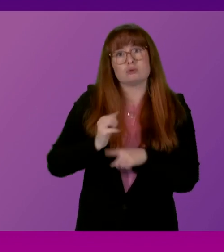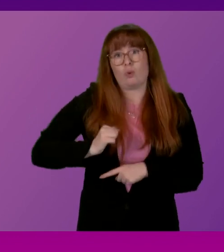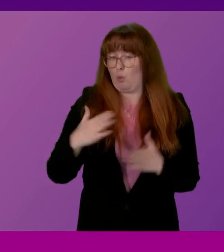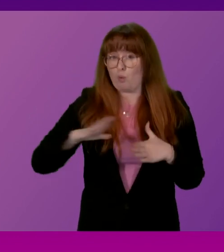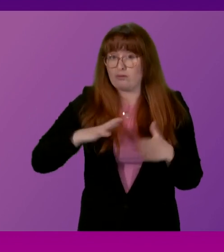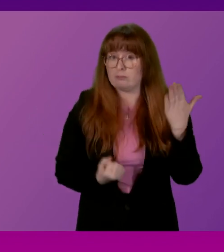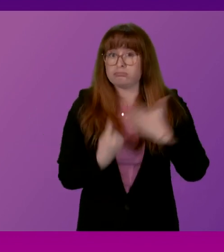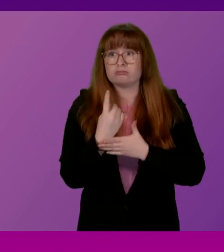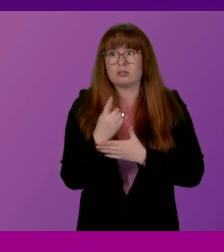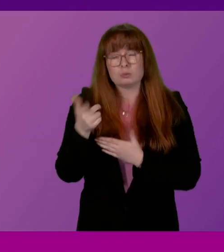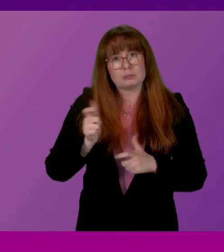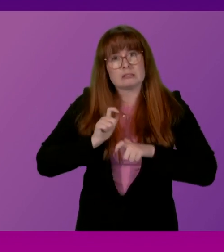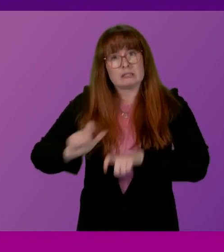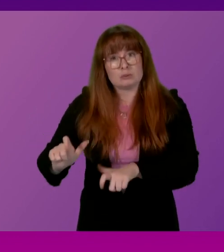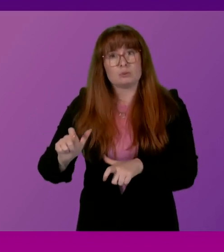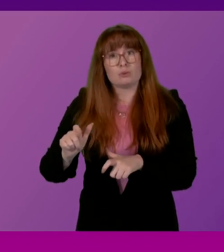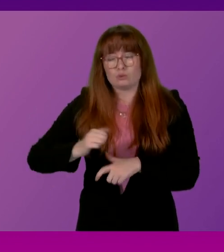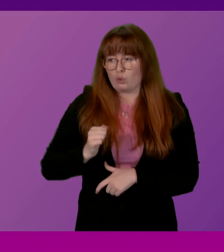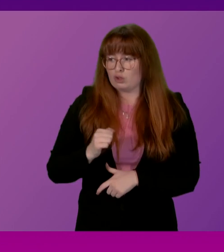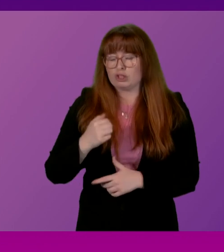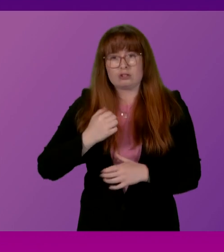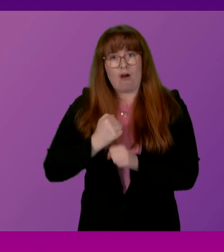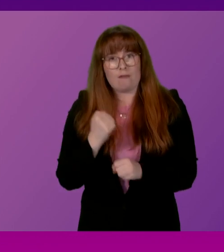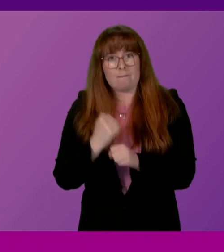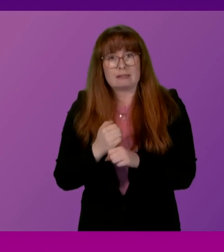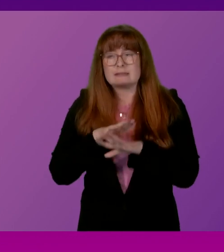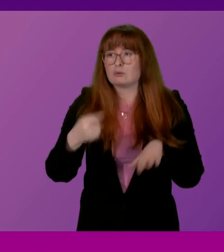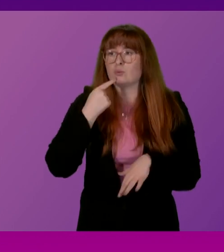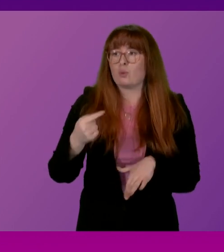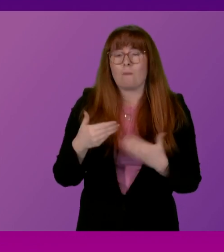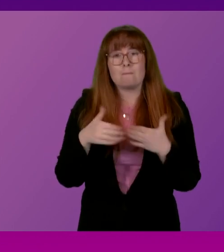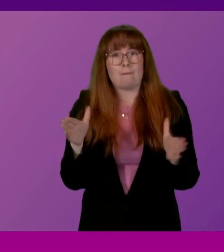to allow the abandonment of the Scottish Government’s own ‘no public sector redundancy’ policy